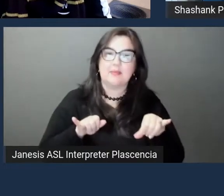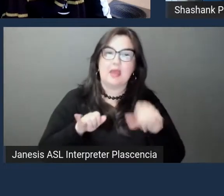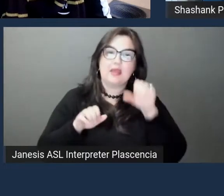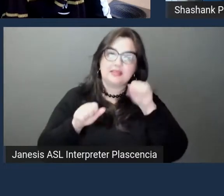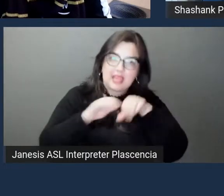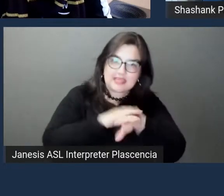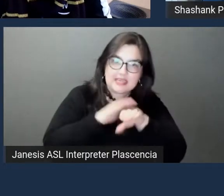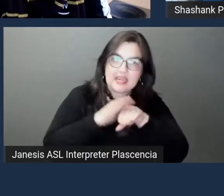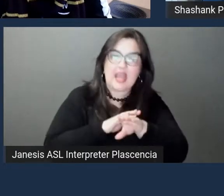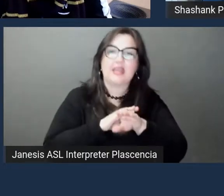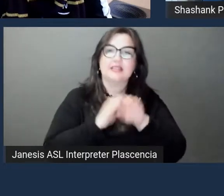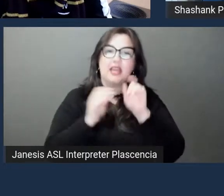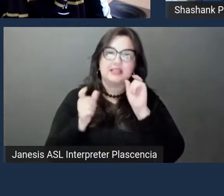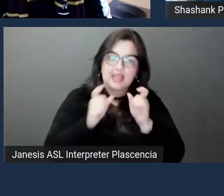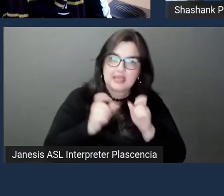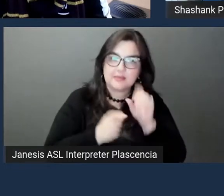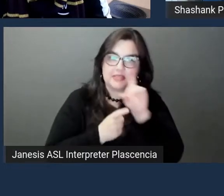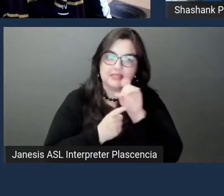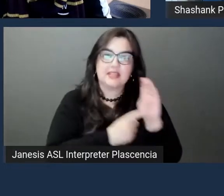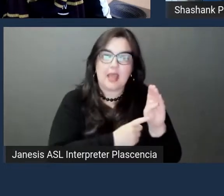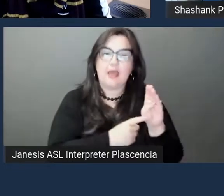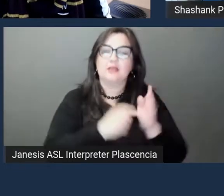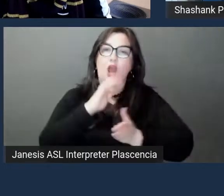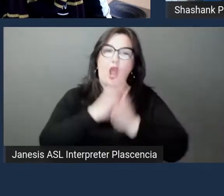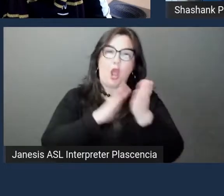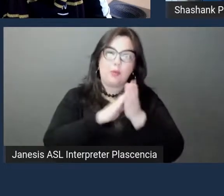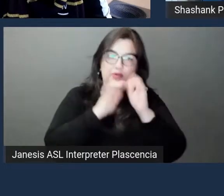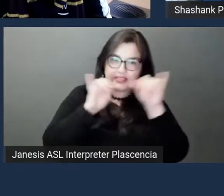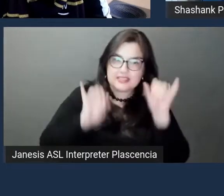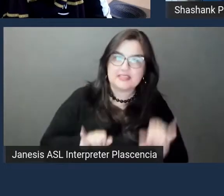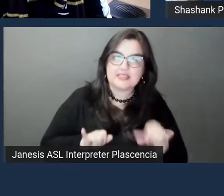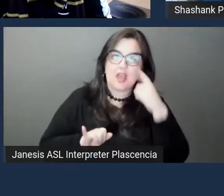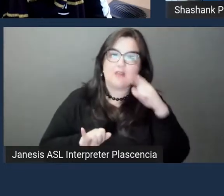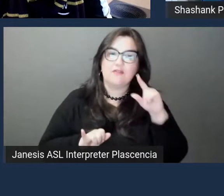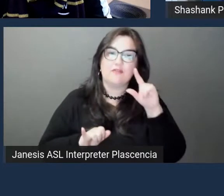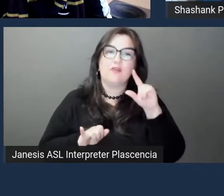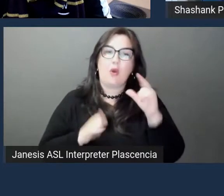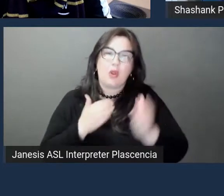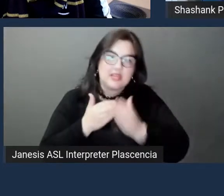the data using binomial and operating system for legacy customer packaged applications.